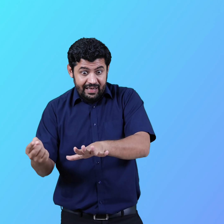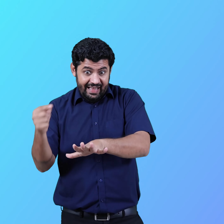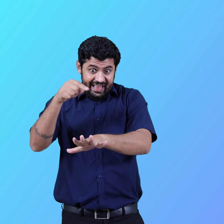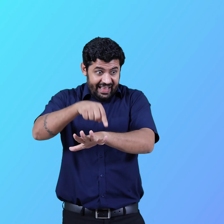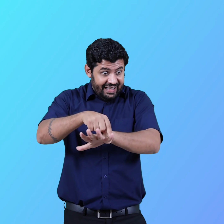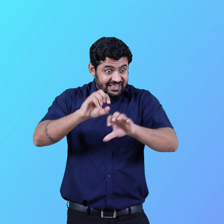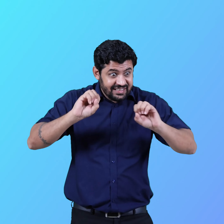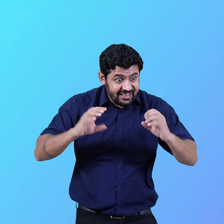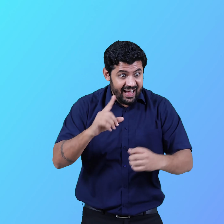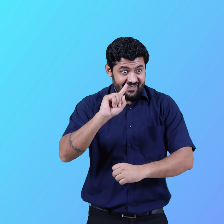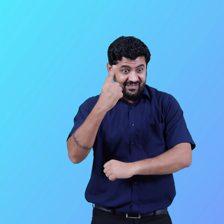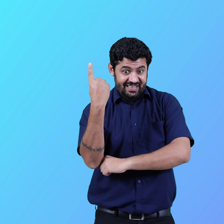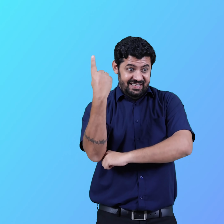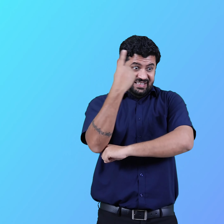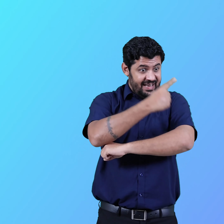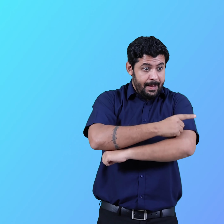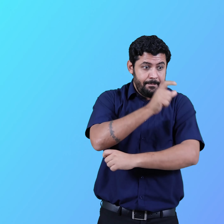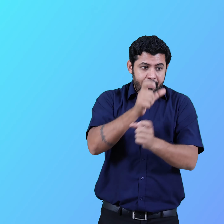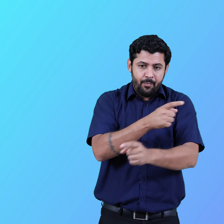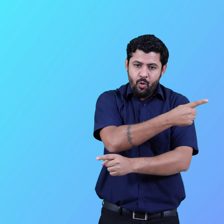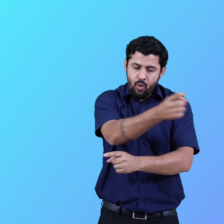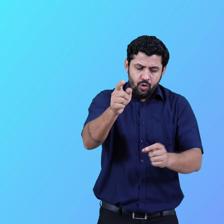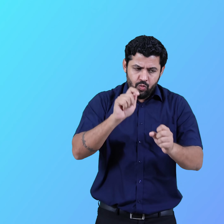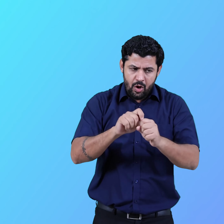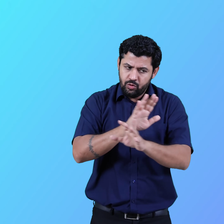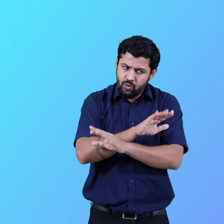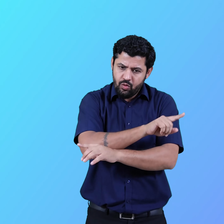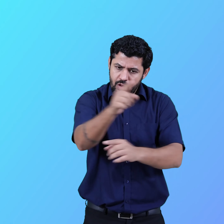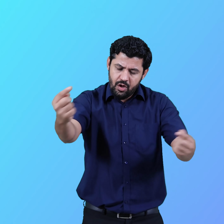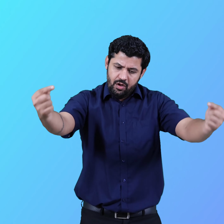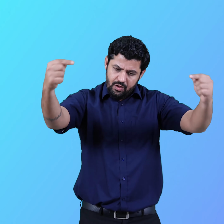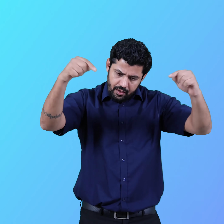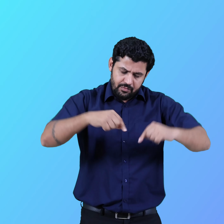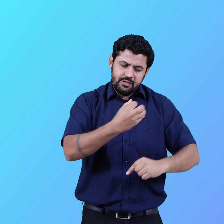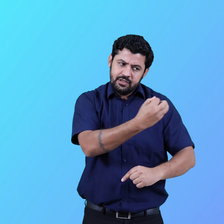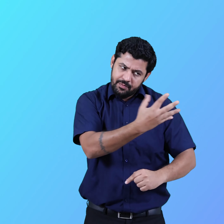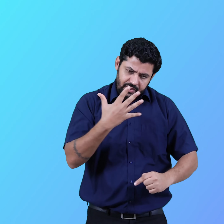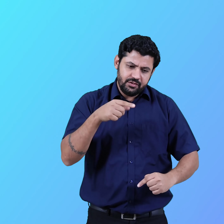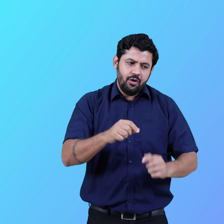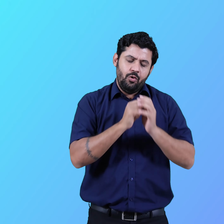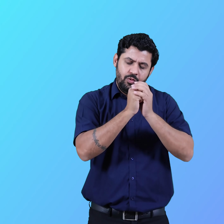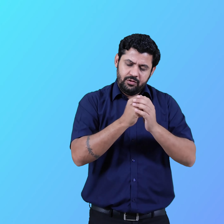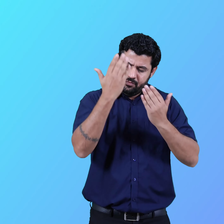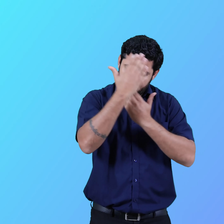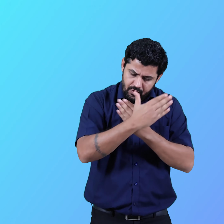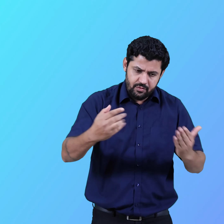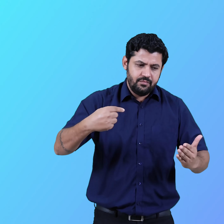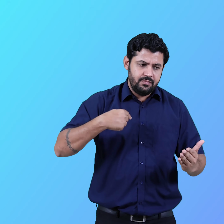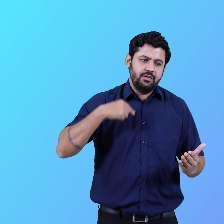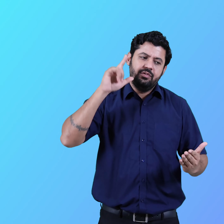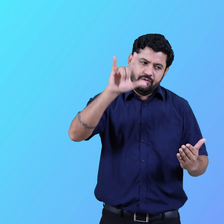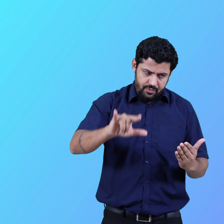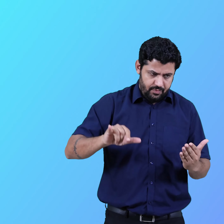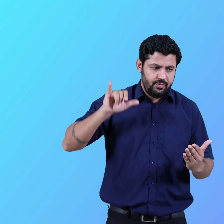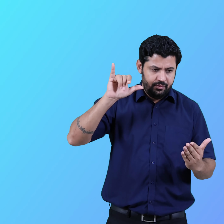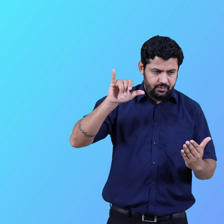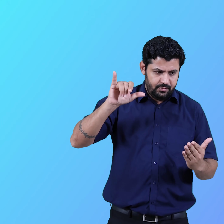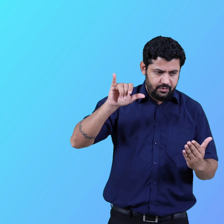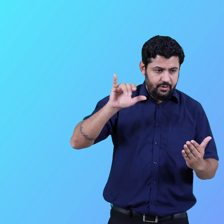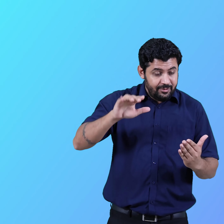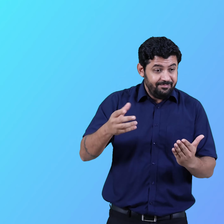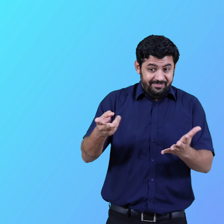There will be a holy meeting on the first day. You must not do any work.